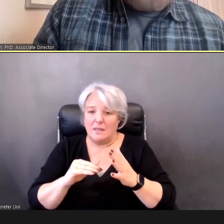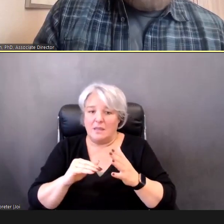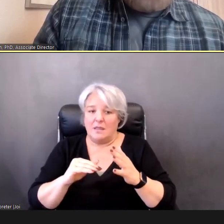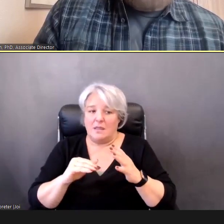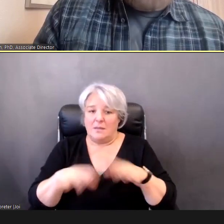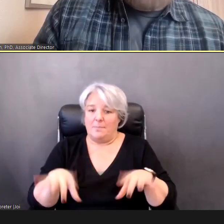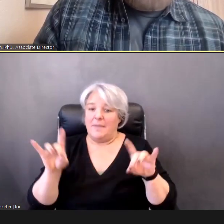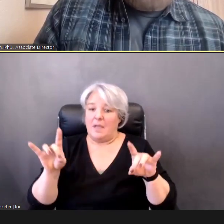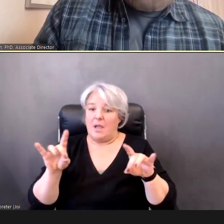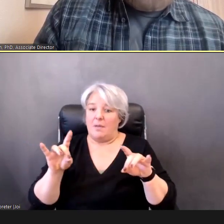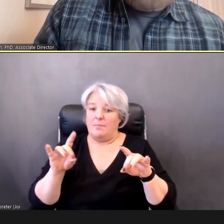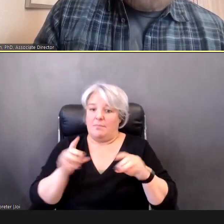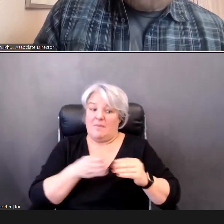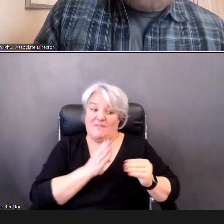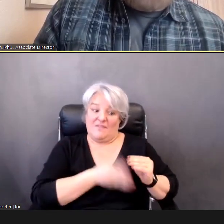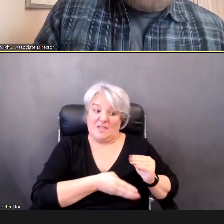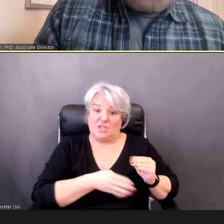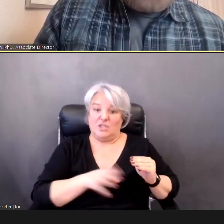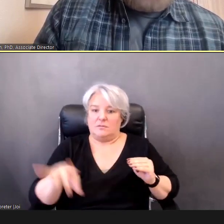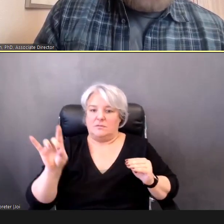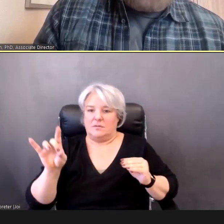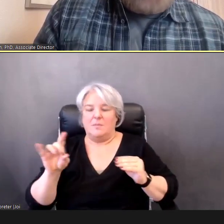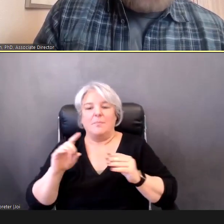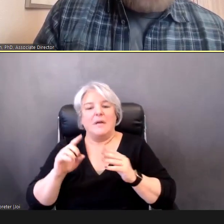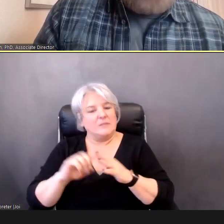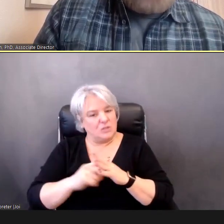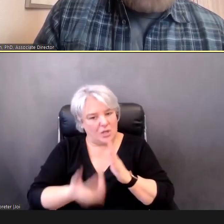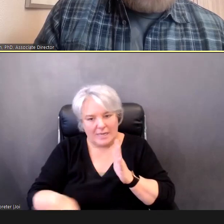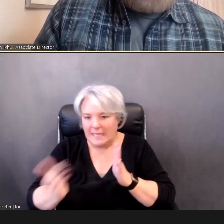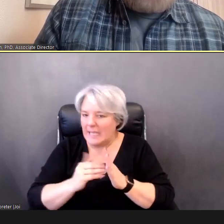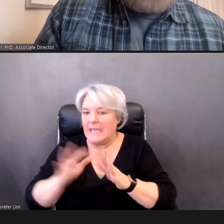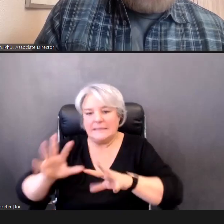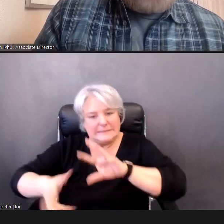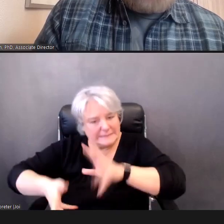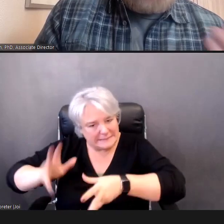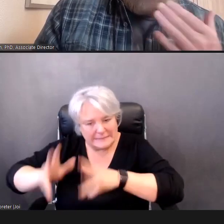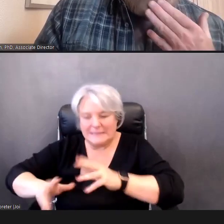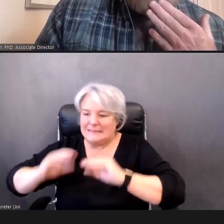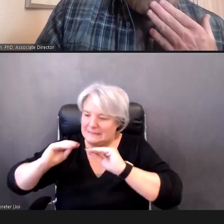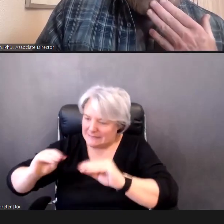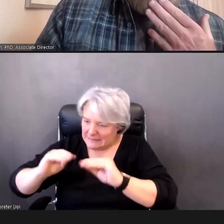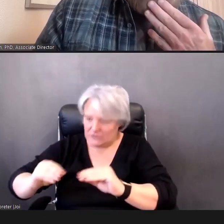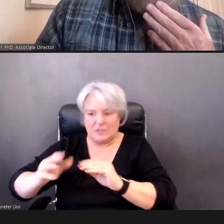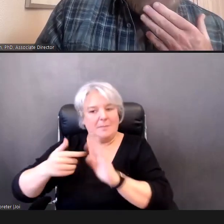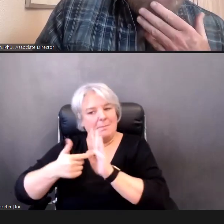you have to start with with conditioning